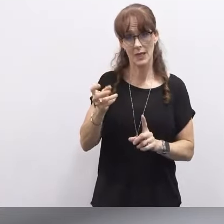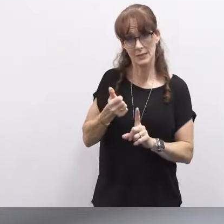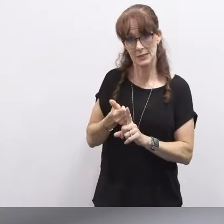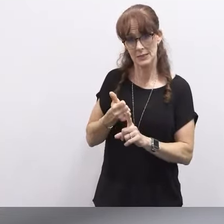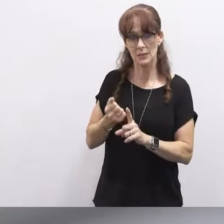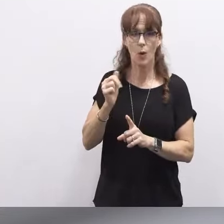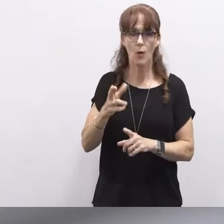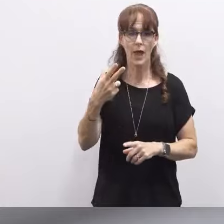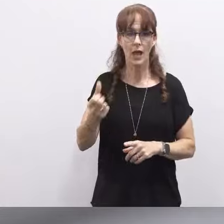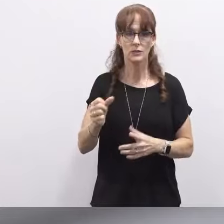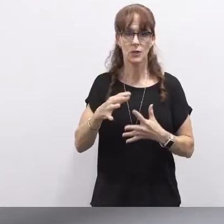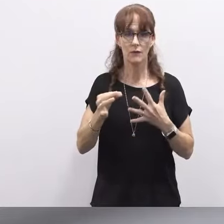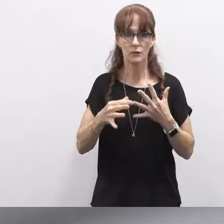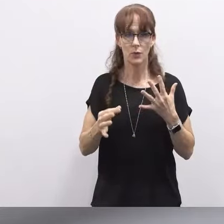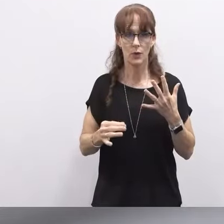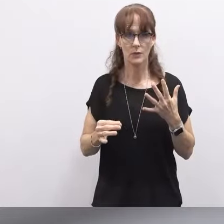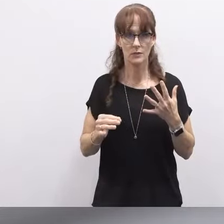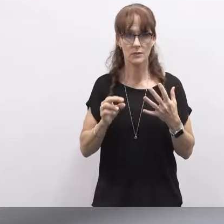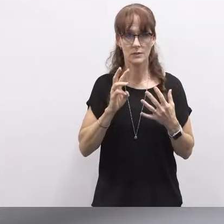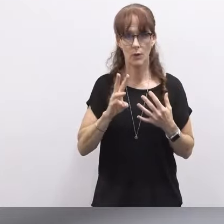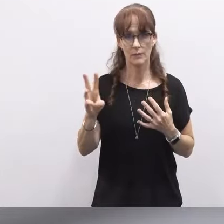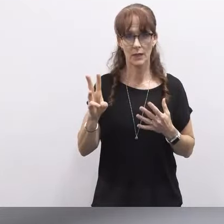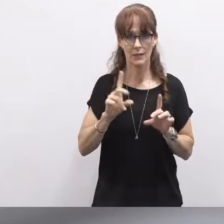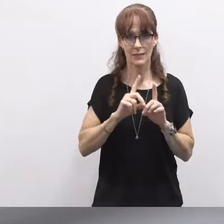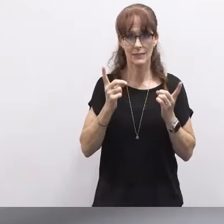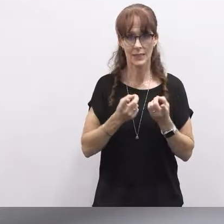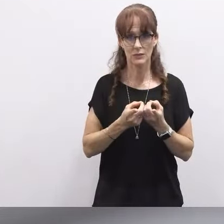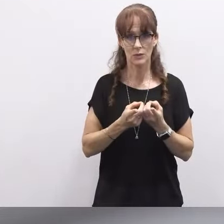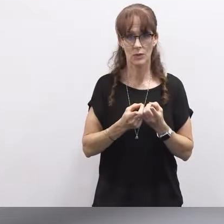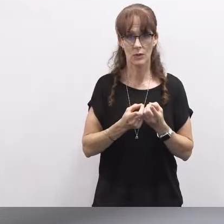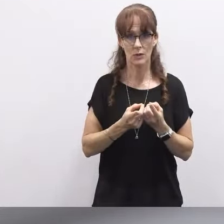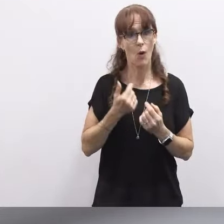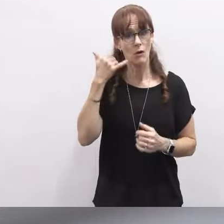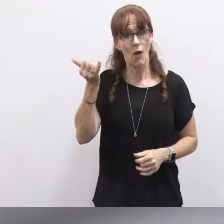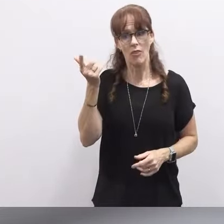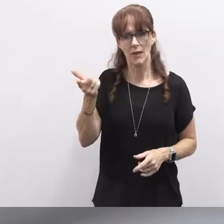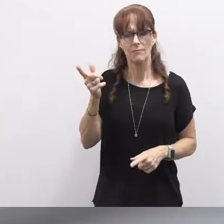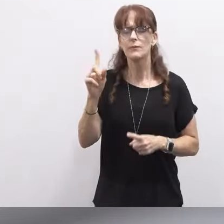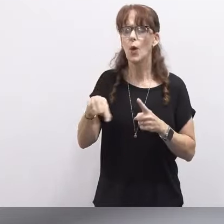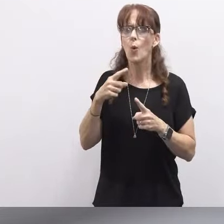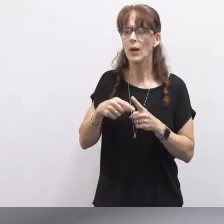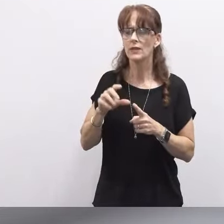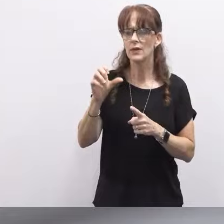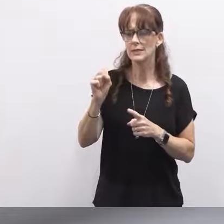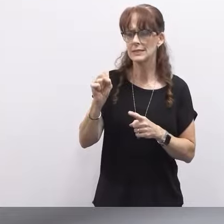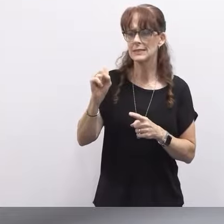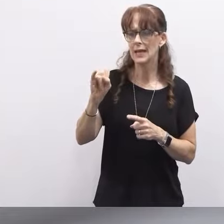or the high school choice site on our district website or call the school and just ask them when their site night is. It's a great opportunity,